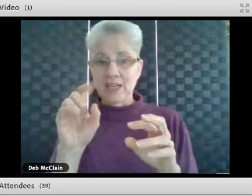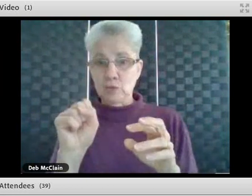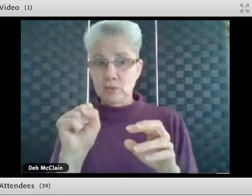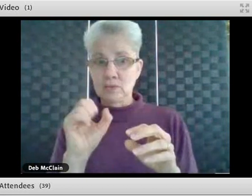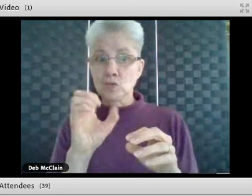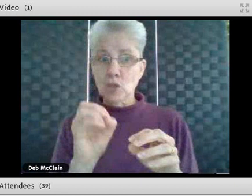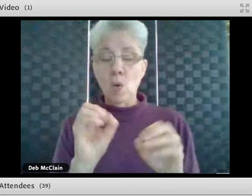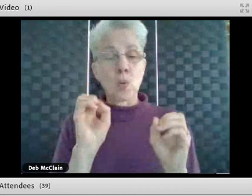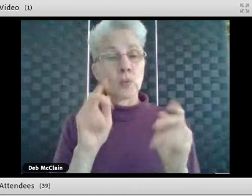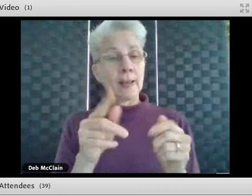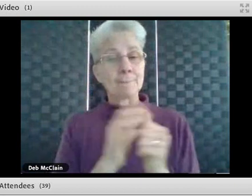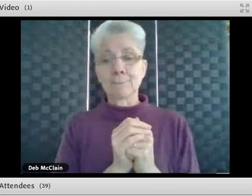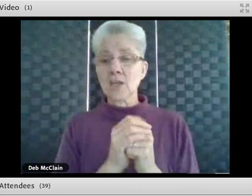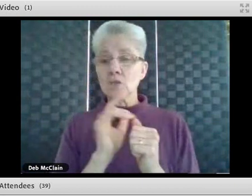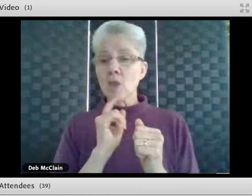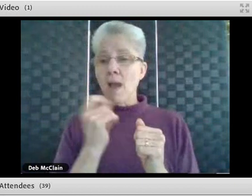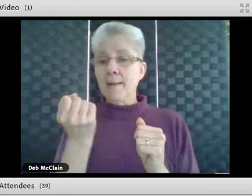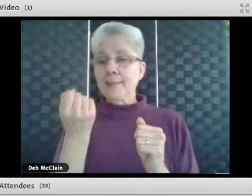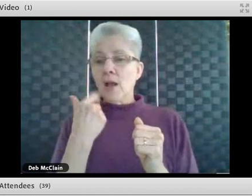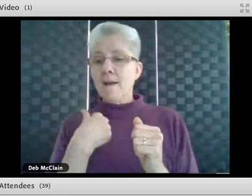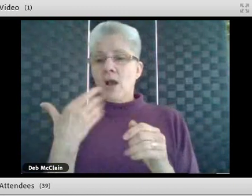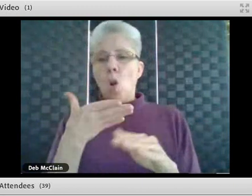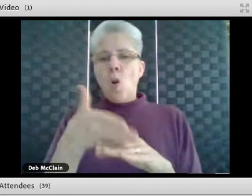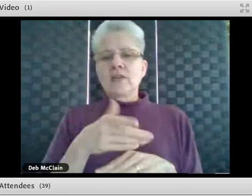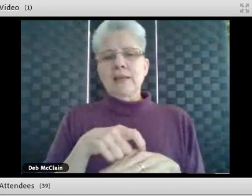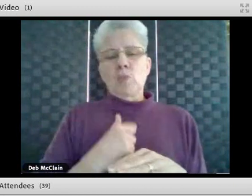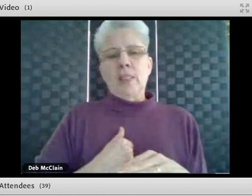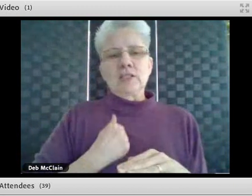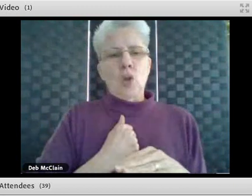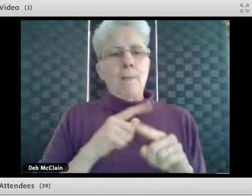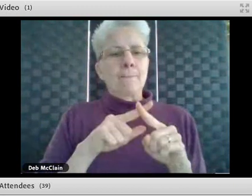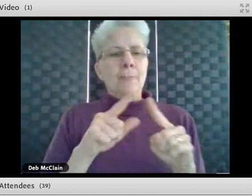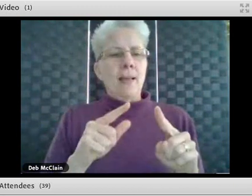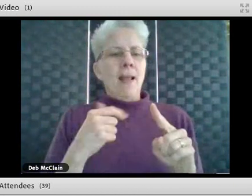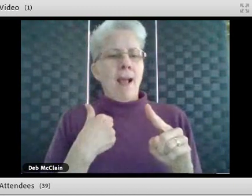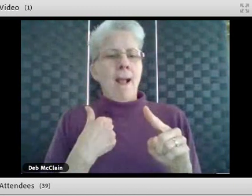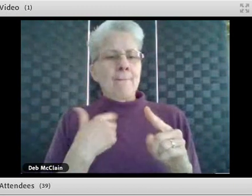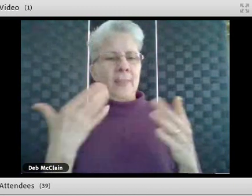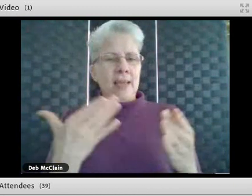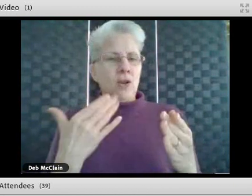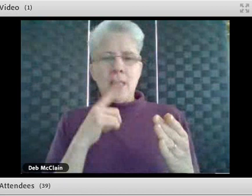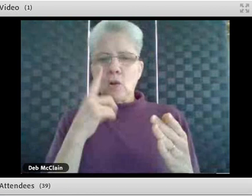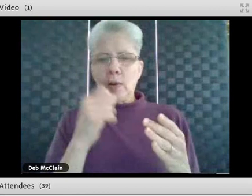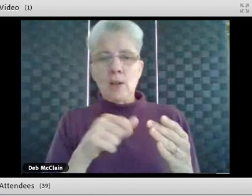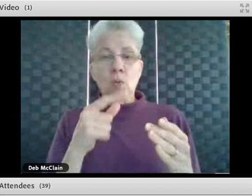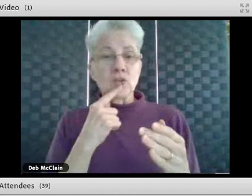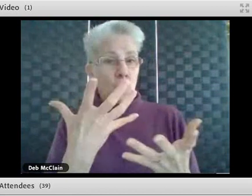Okay. So, I realize I've gone over time. I'm really sorry. But I'm here. I'm not going anywhere, so if you want to stay